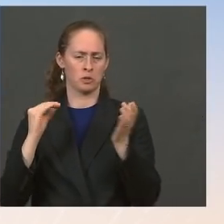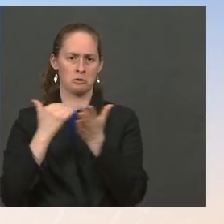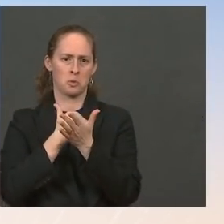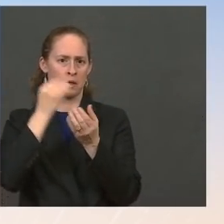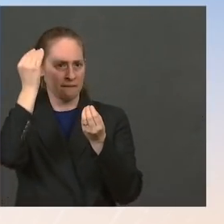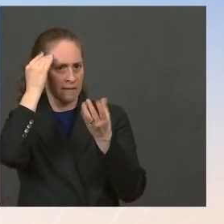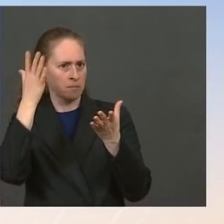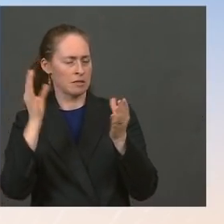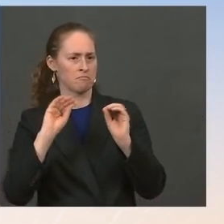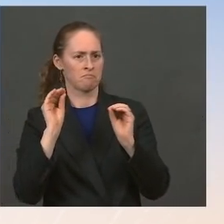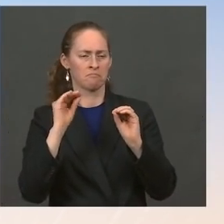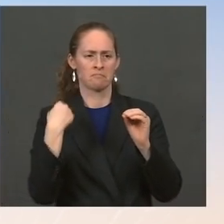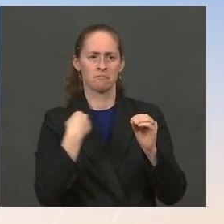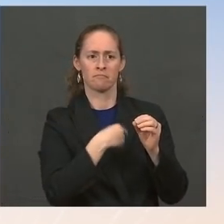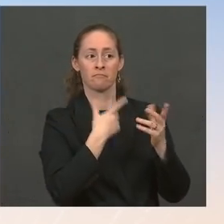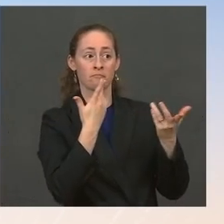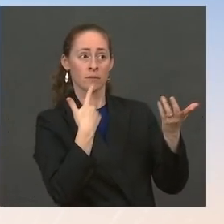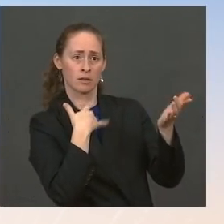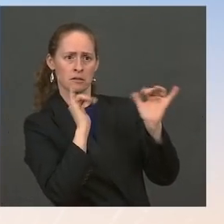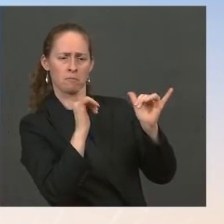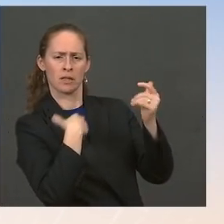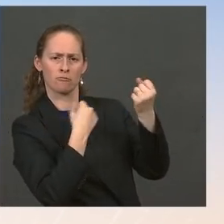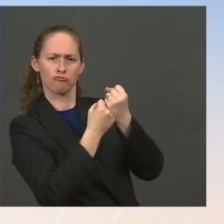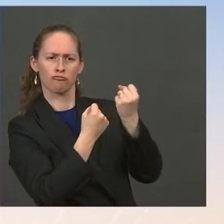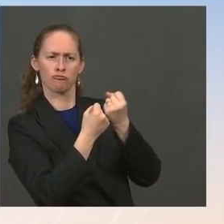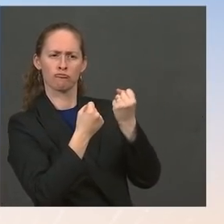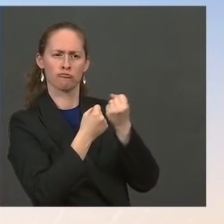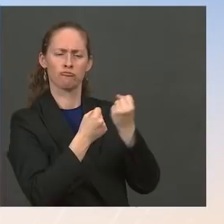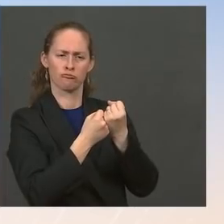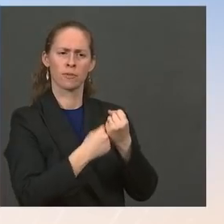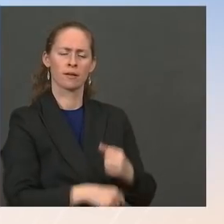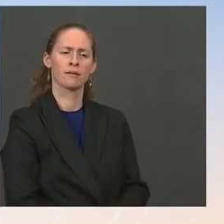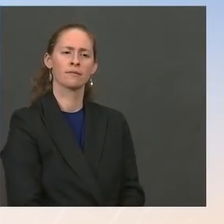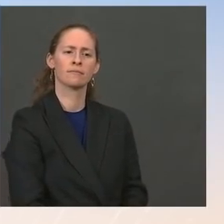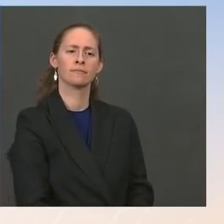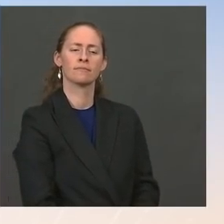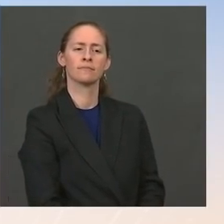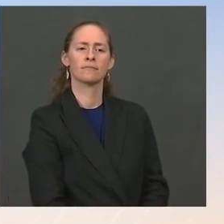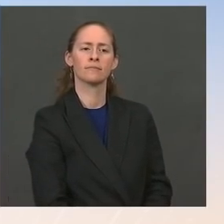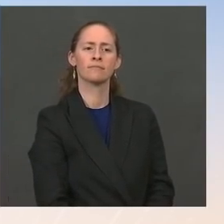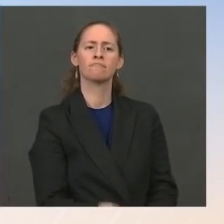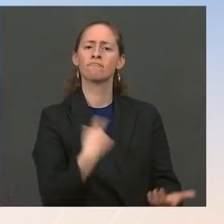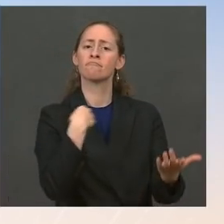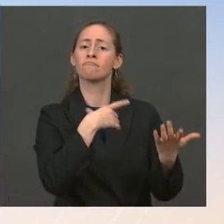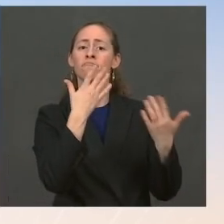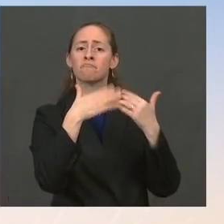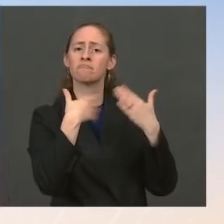We've provided, as you know, a range of assistance -- military and non-military assistance to Ukraine,